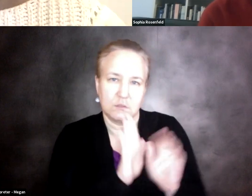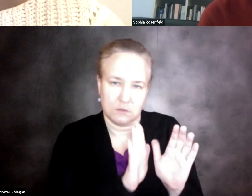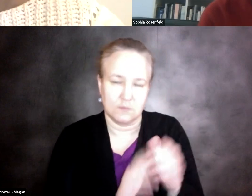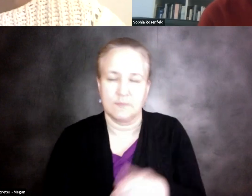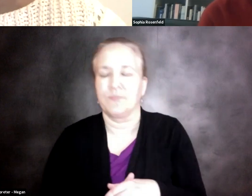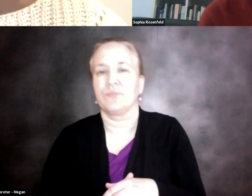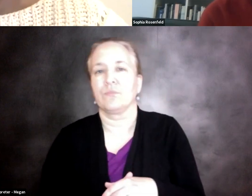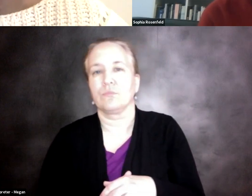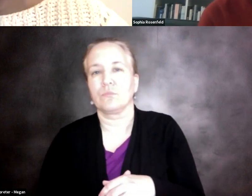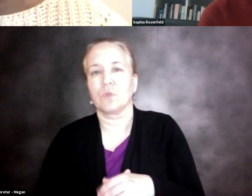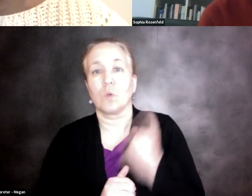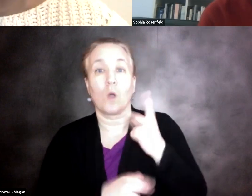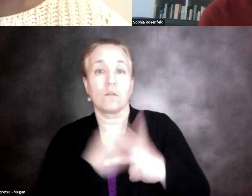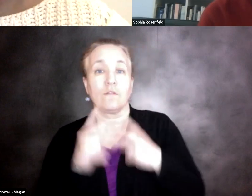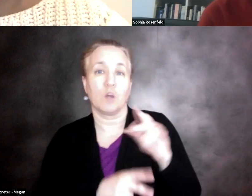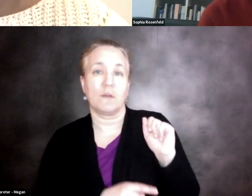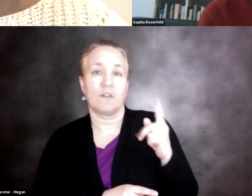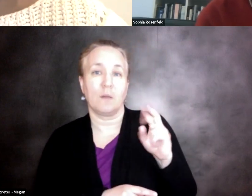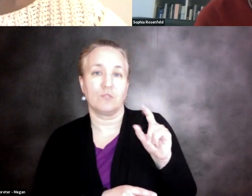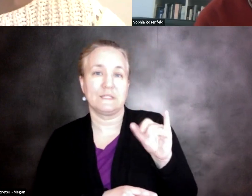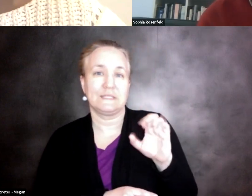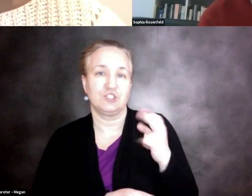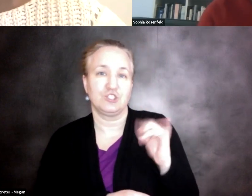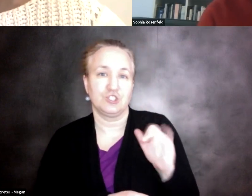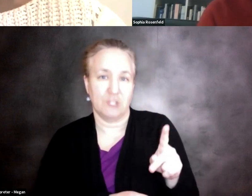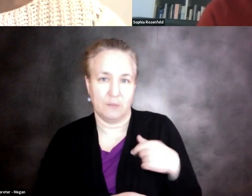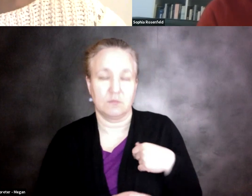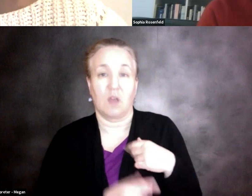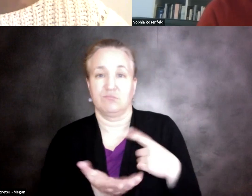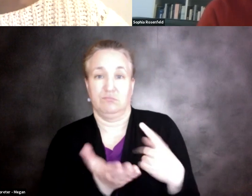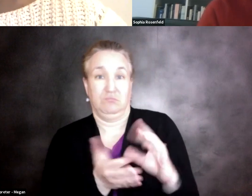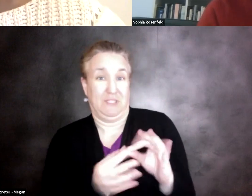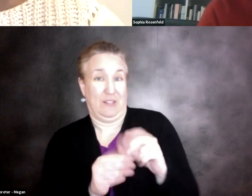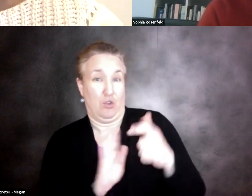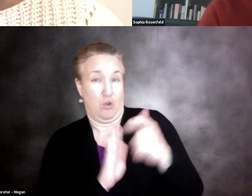One form of apprenticeship that I talk about in the article, it's not so much a Nigerian history,